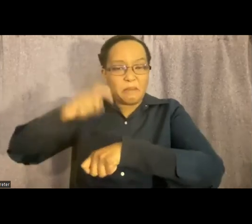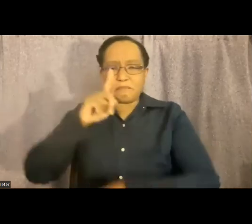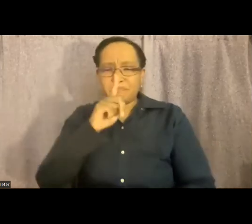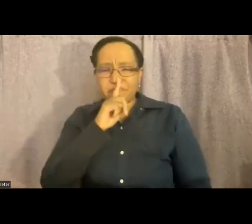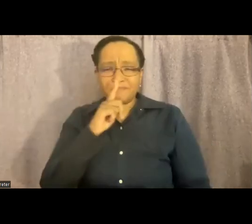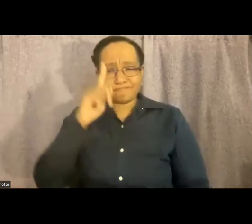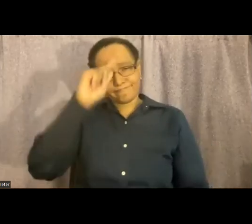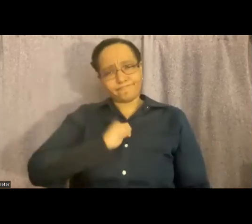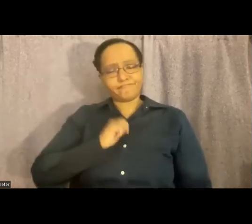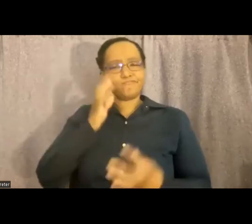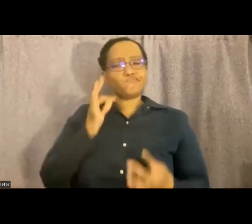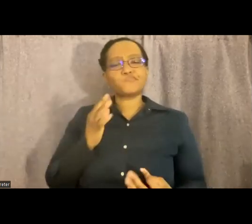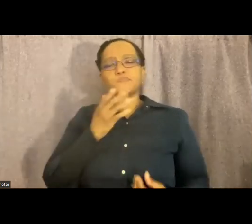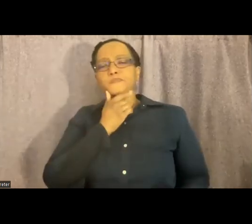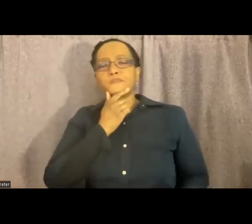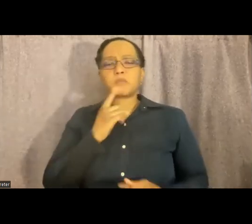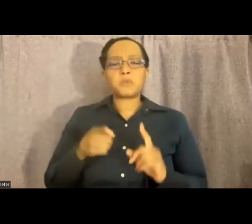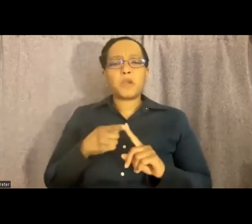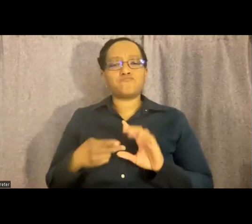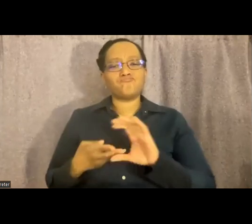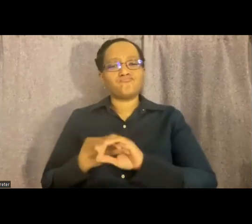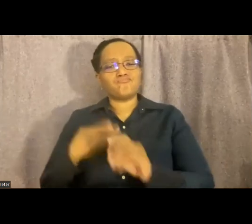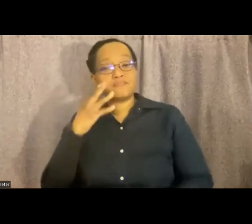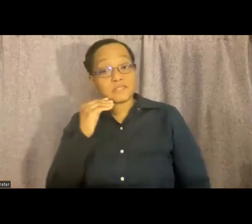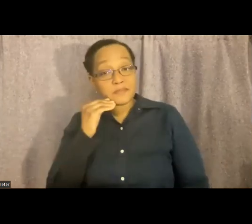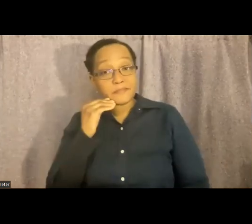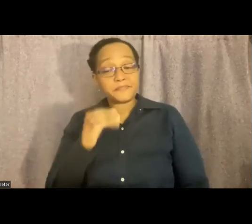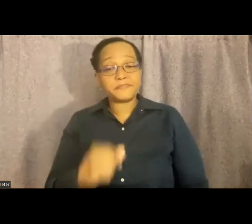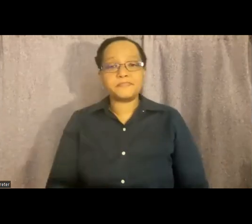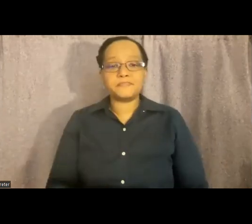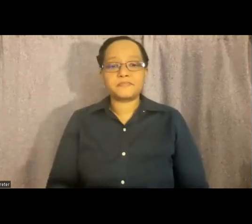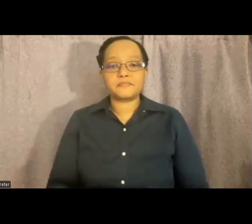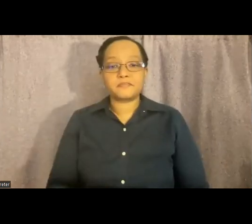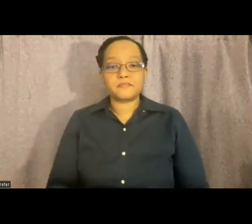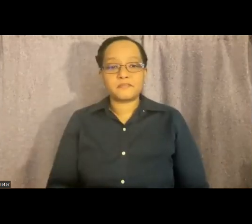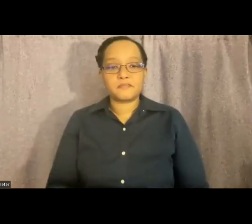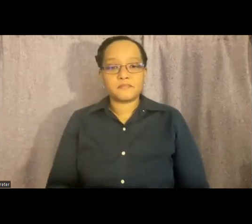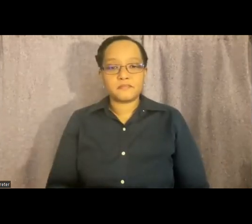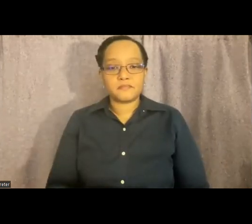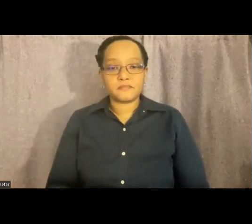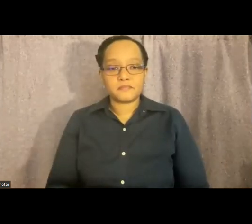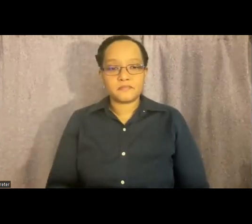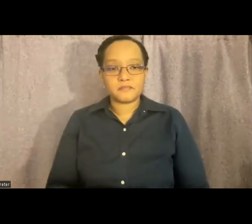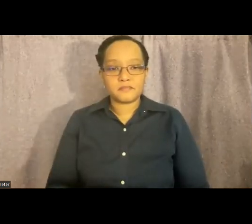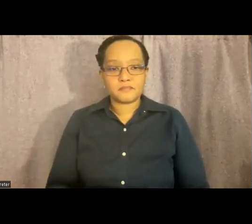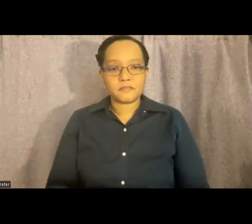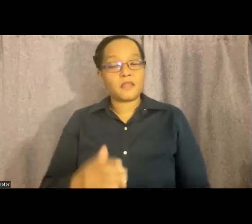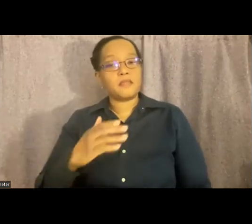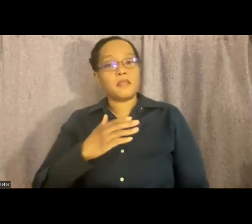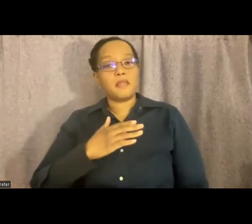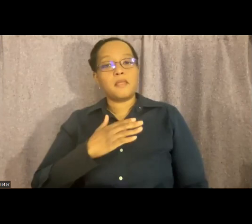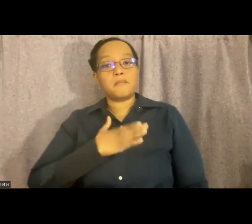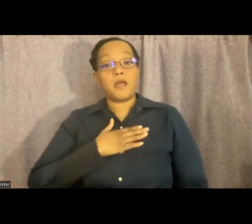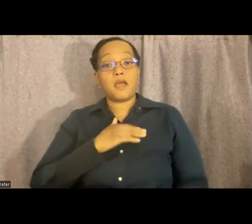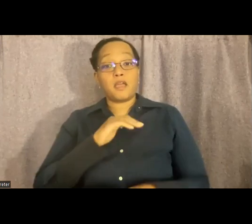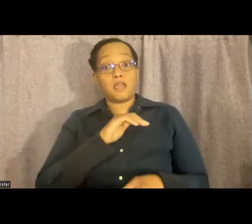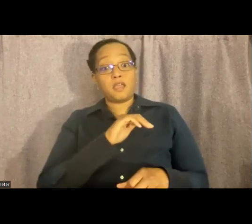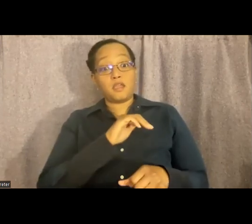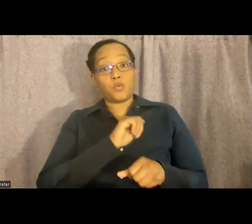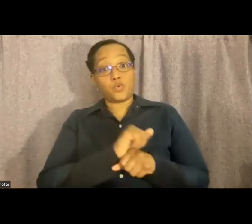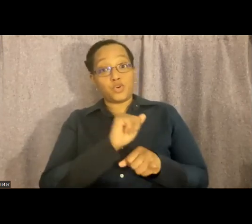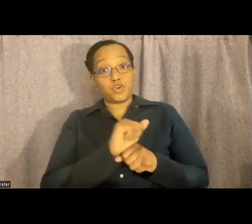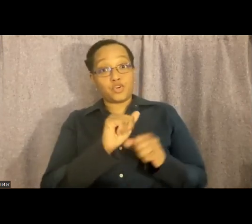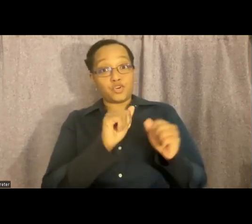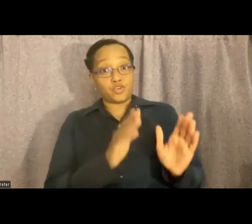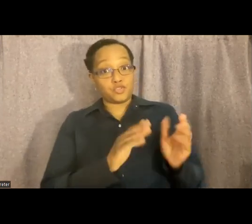That